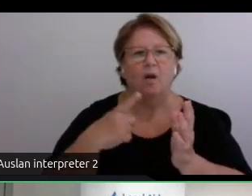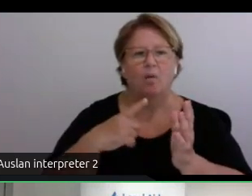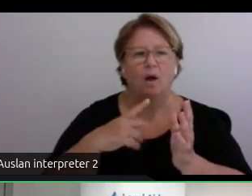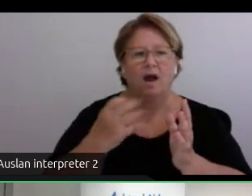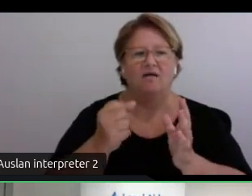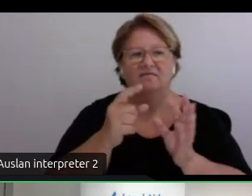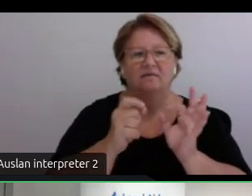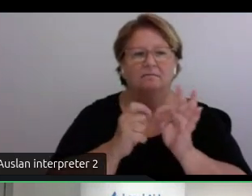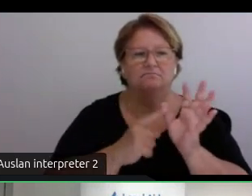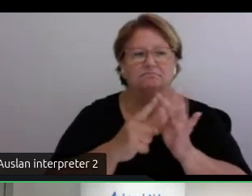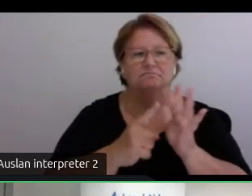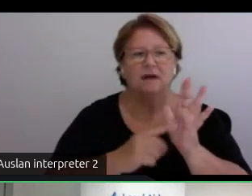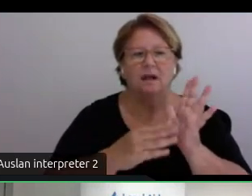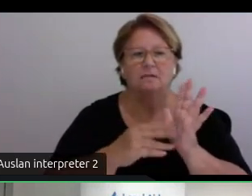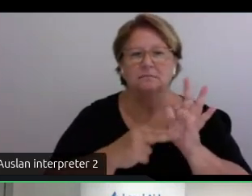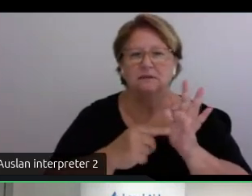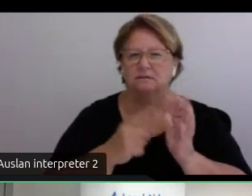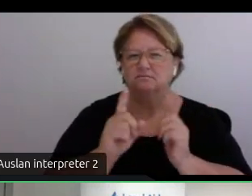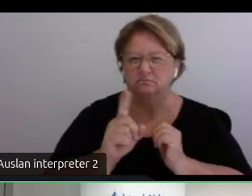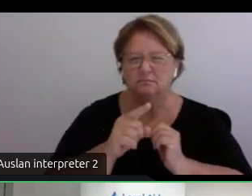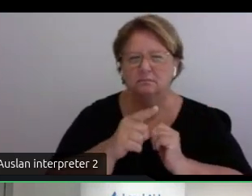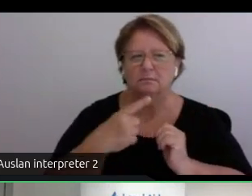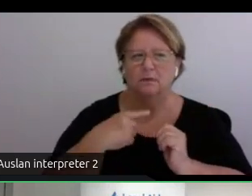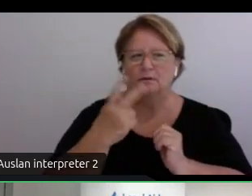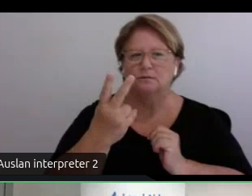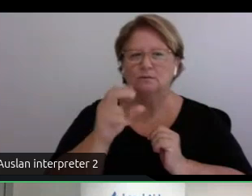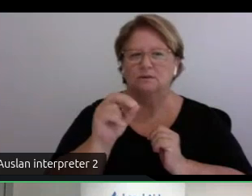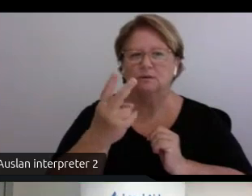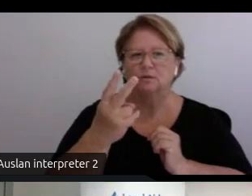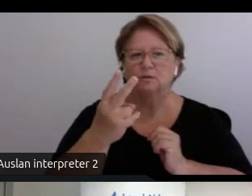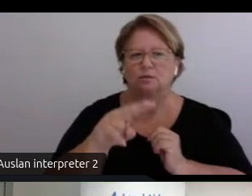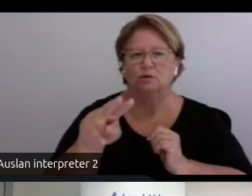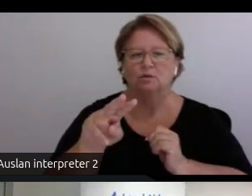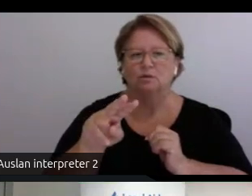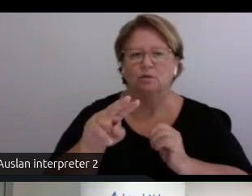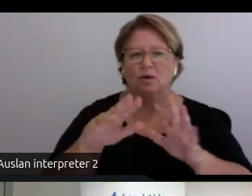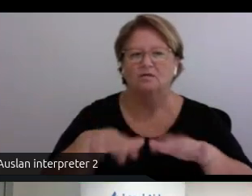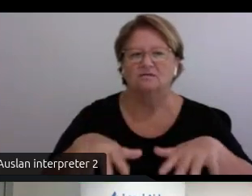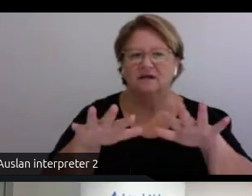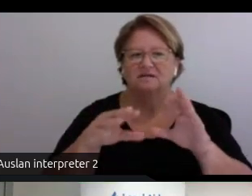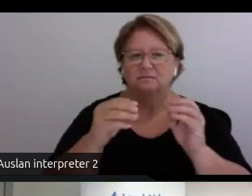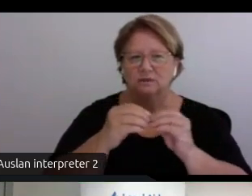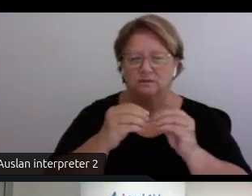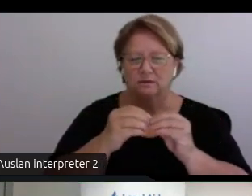the reason we've got bailment up there for those who don't know is 2022 floods in Brisbane, one of